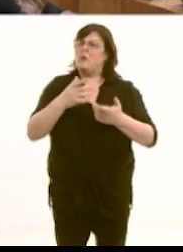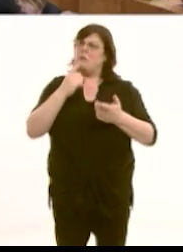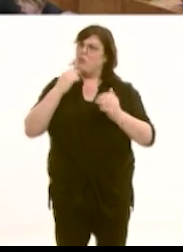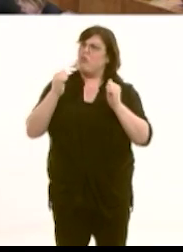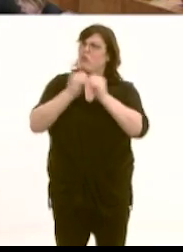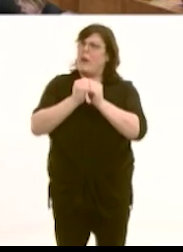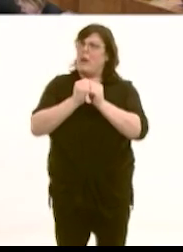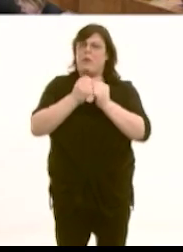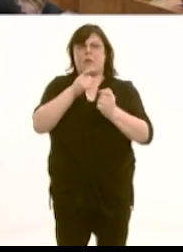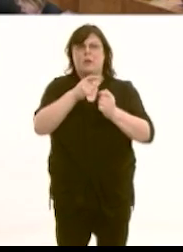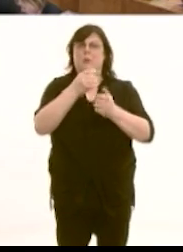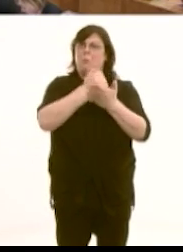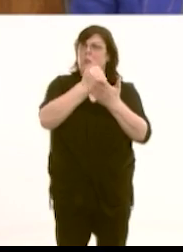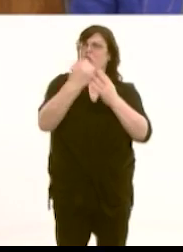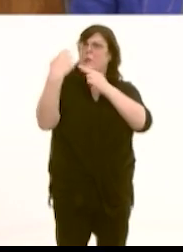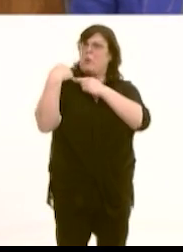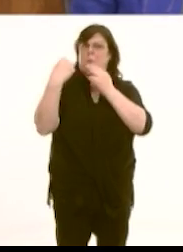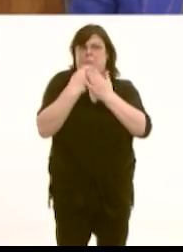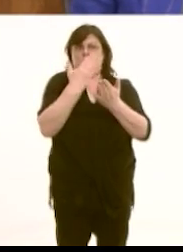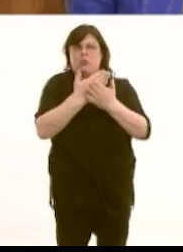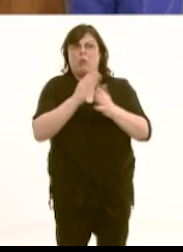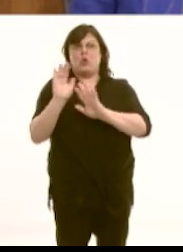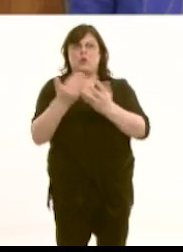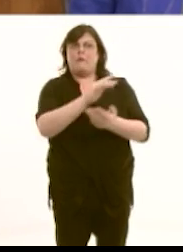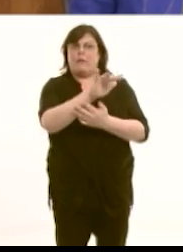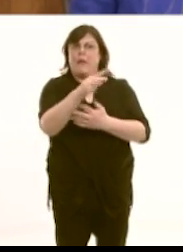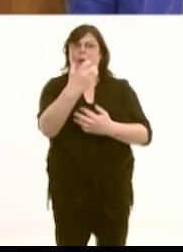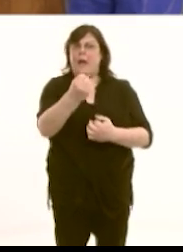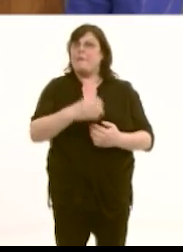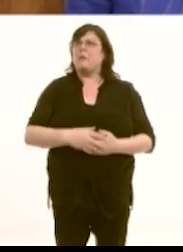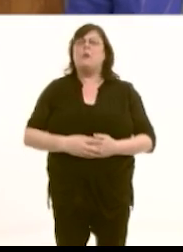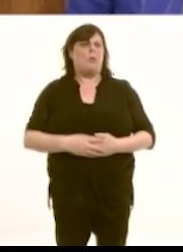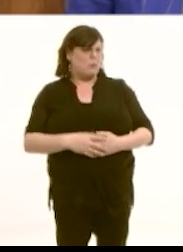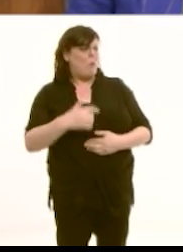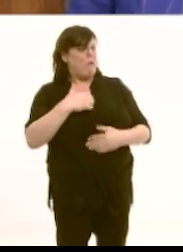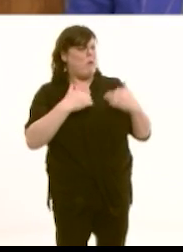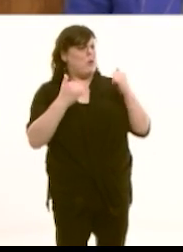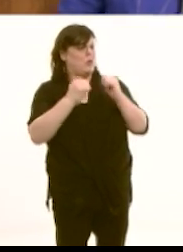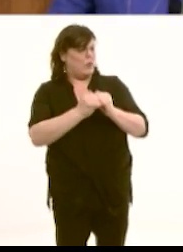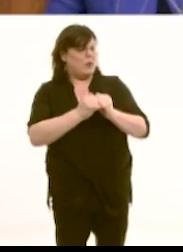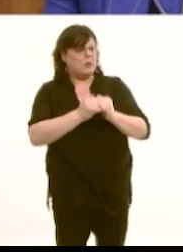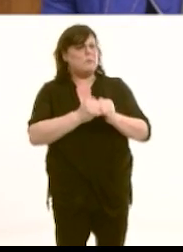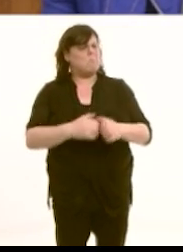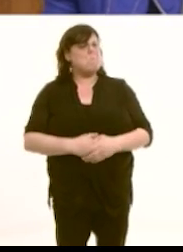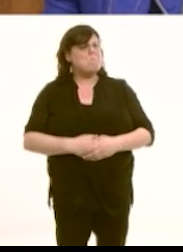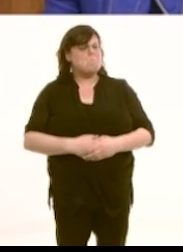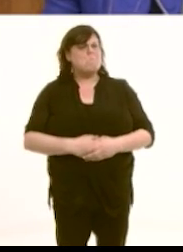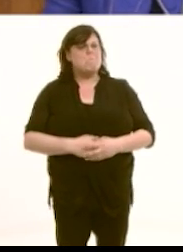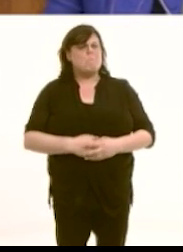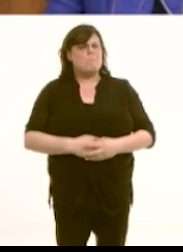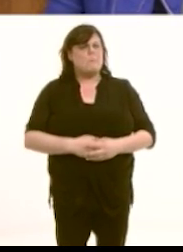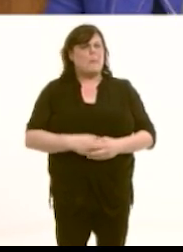Carwyn Jones: Yes, I believe that I agree with the Member about the crown post office